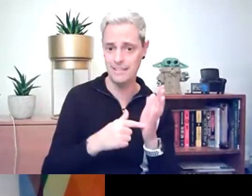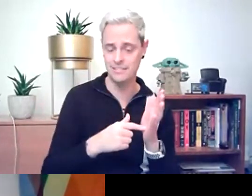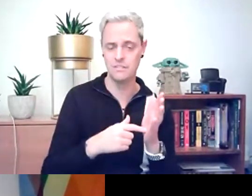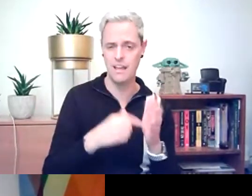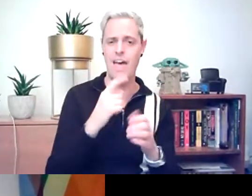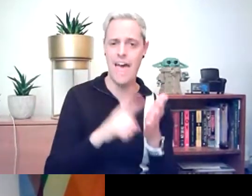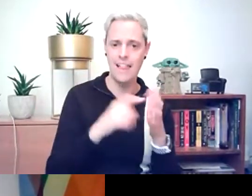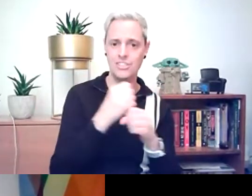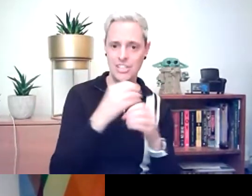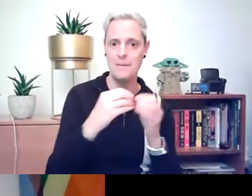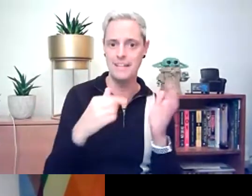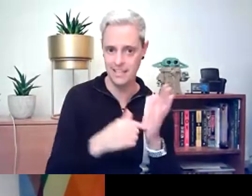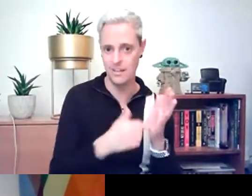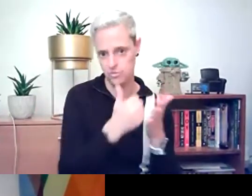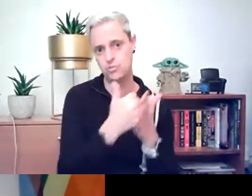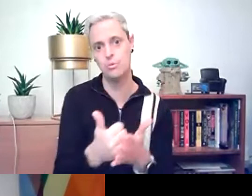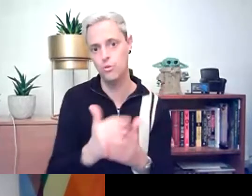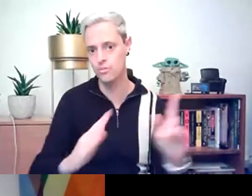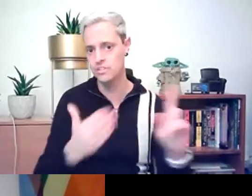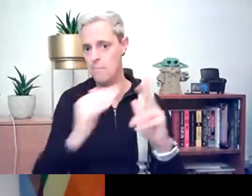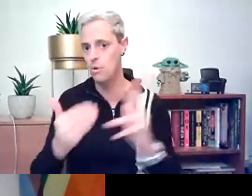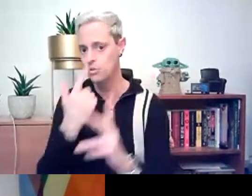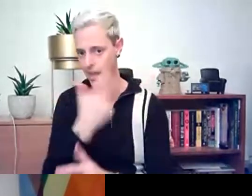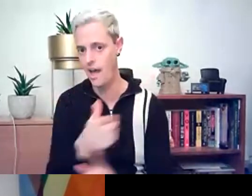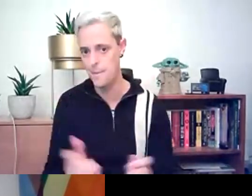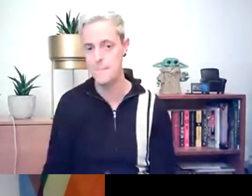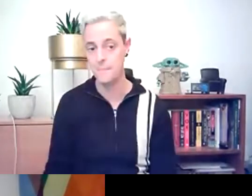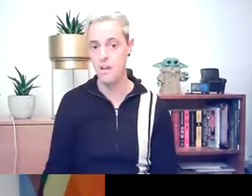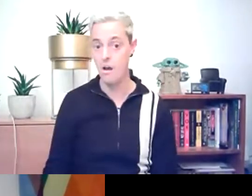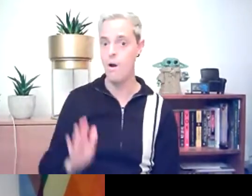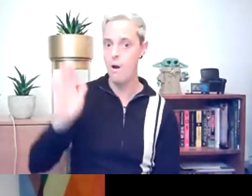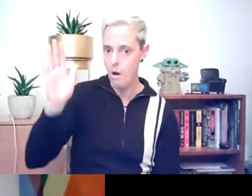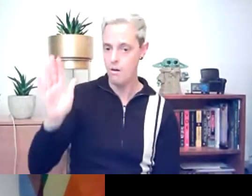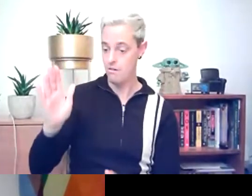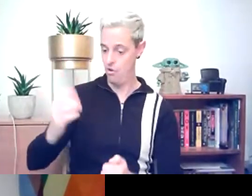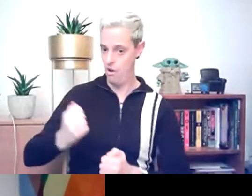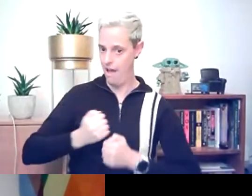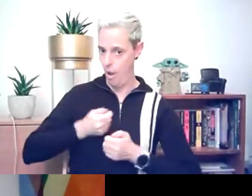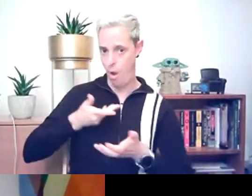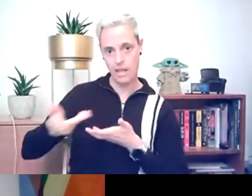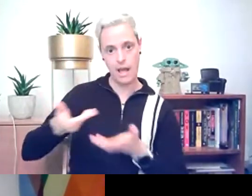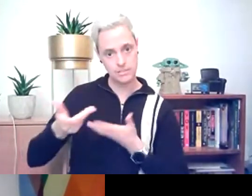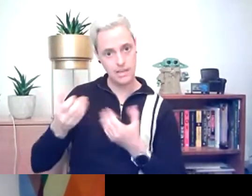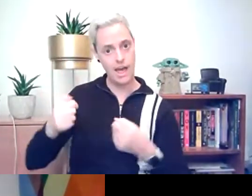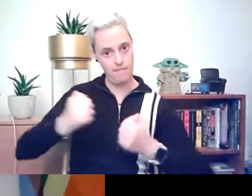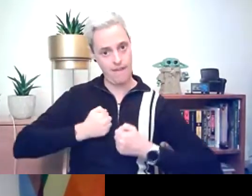the way as well. 18:48:54 Yeah, I think it's worth saying that we do have some in House counsel in it lung tissue LGBT and all the charities half that